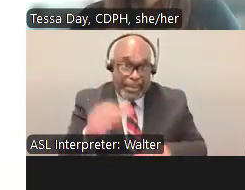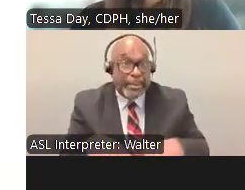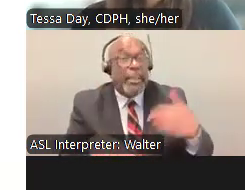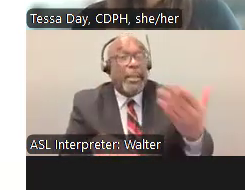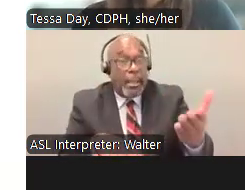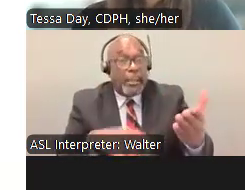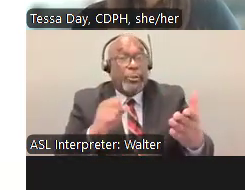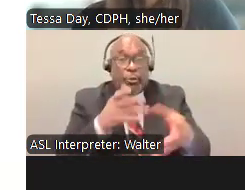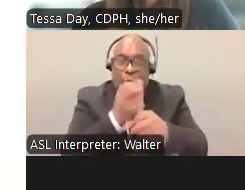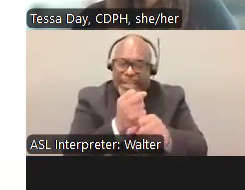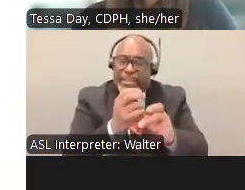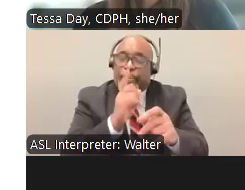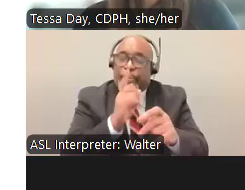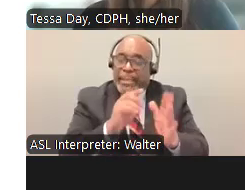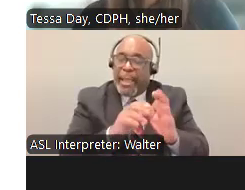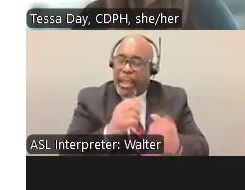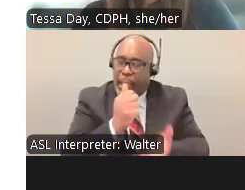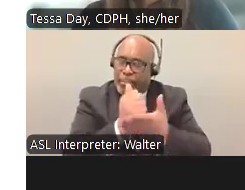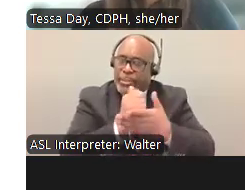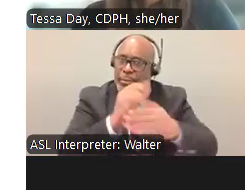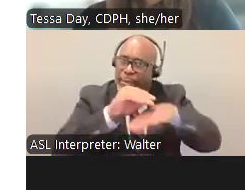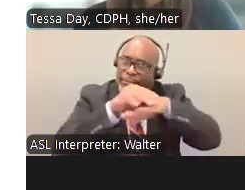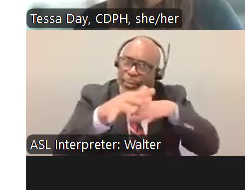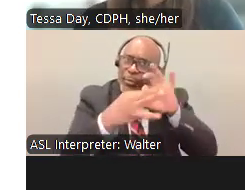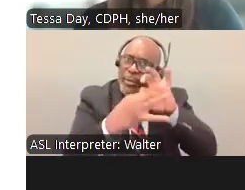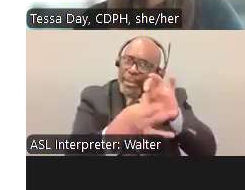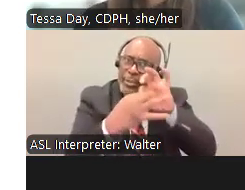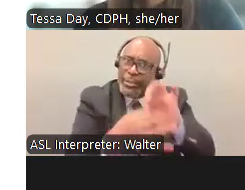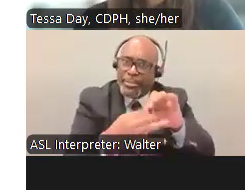13:32:26 between two groups, and it 13:32:27 influences how people are